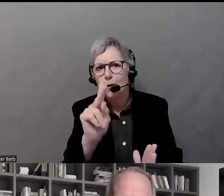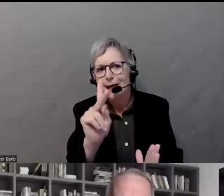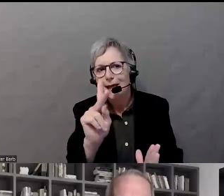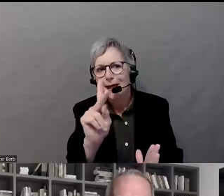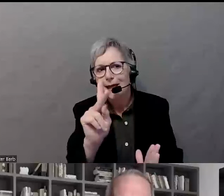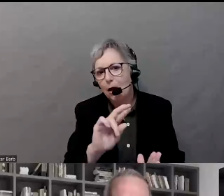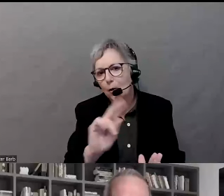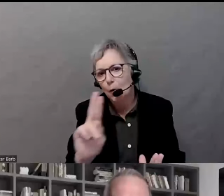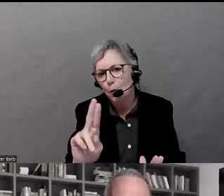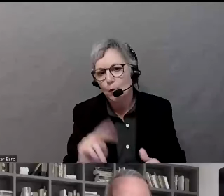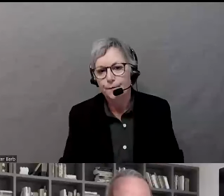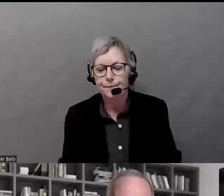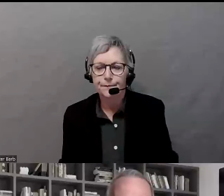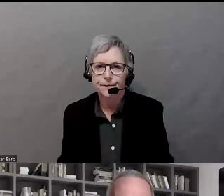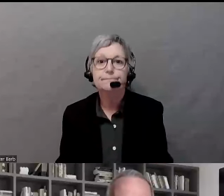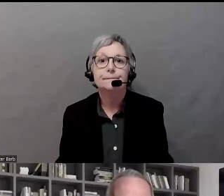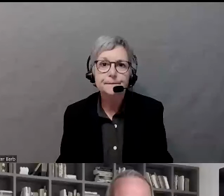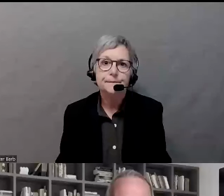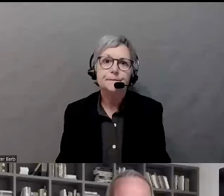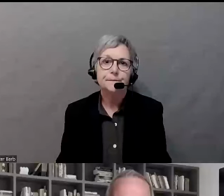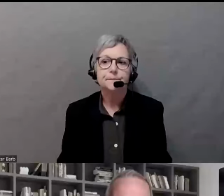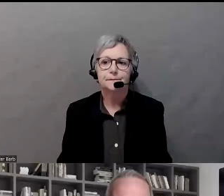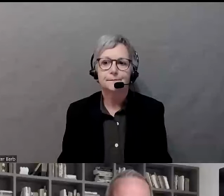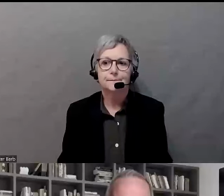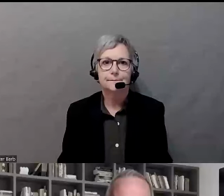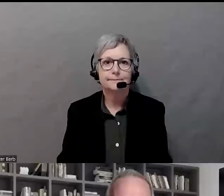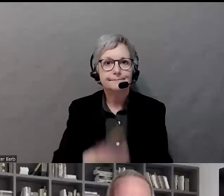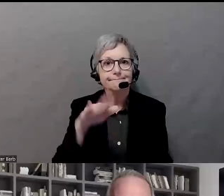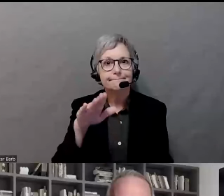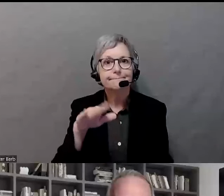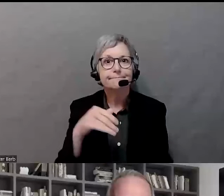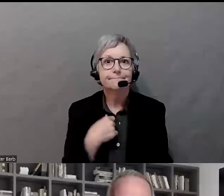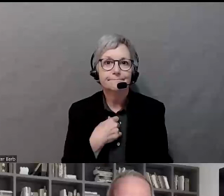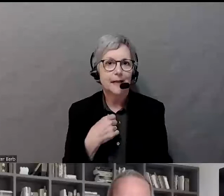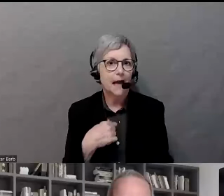: I HAVE TO SAY, DAVID, I TRULY LOVE THIS PROGRAM.